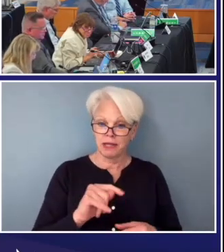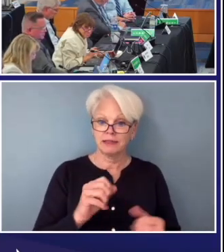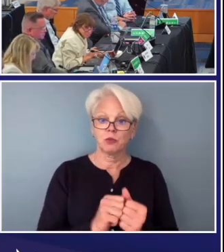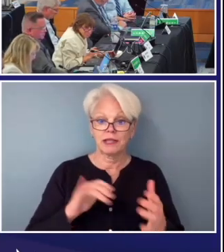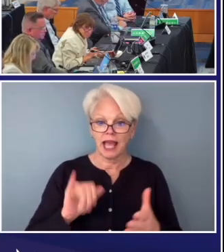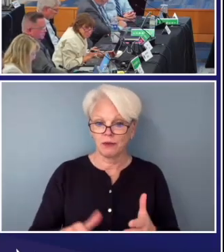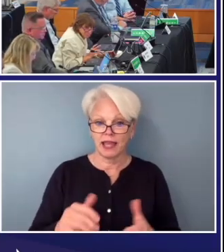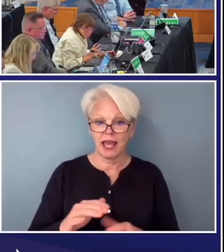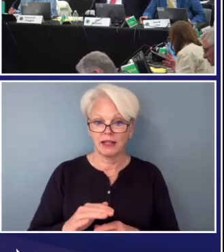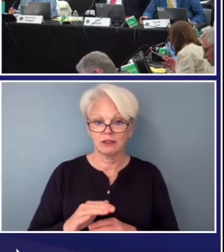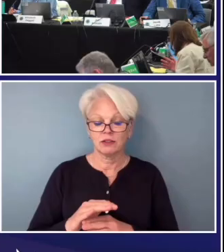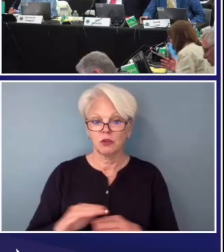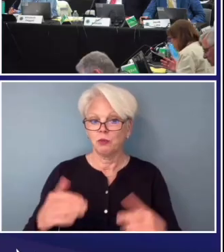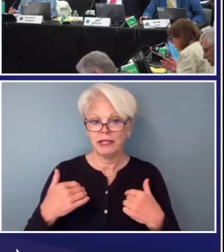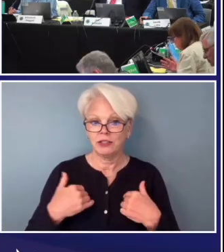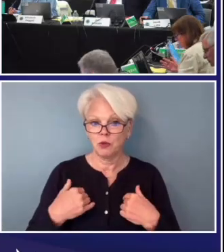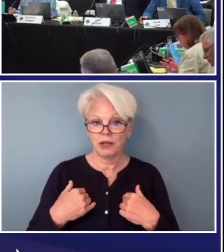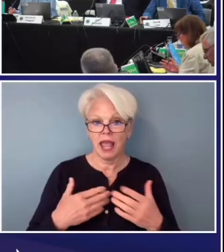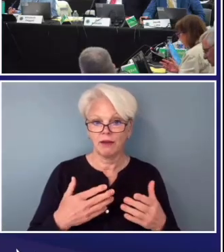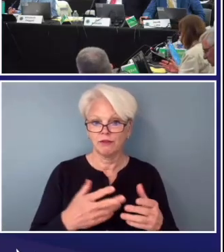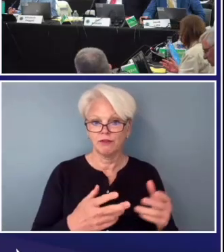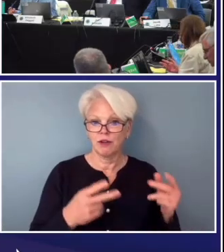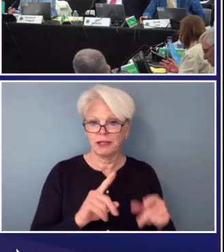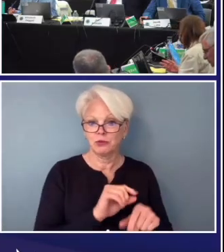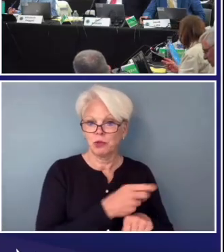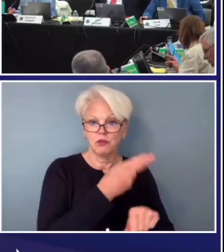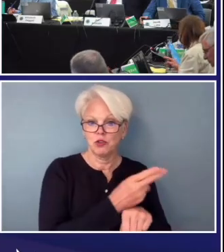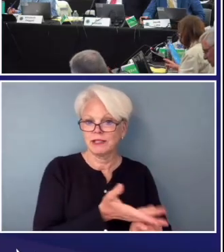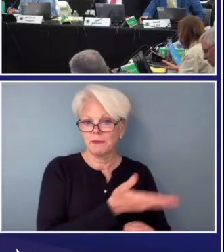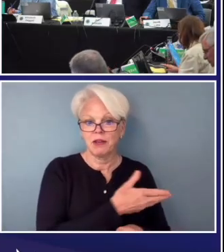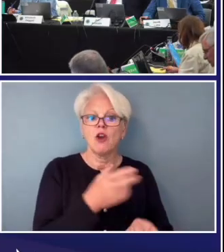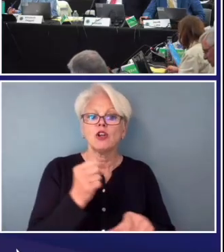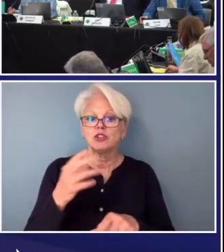And the other, you know, places where we require financial protection and we have specific amounts, typically.